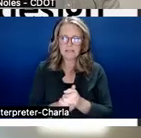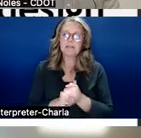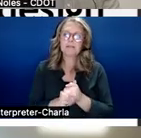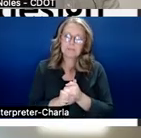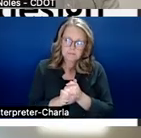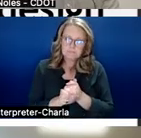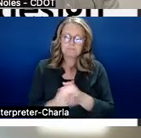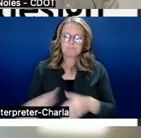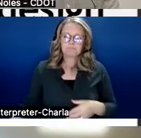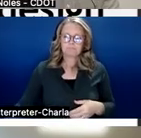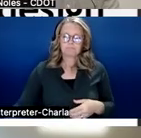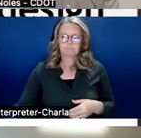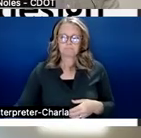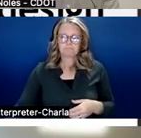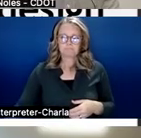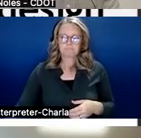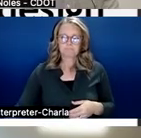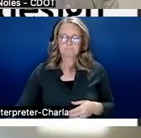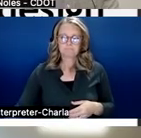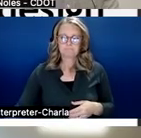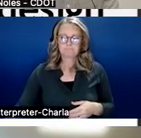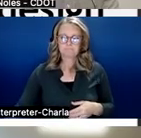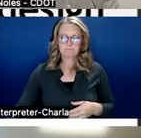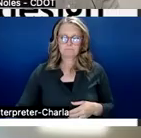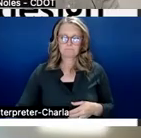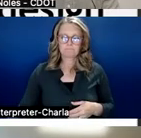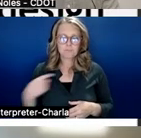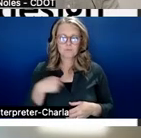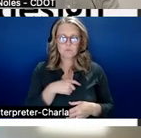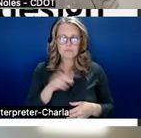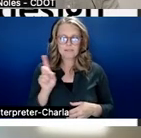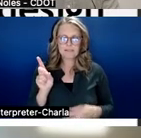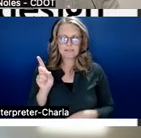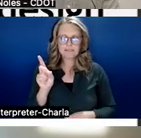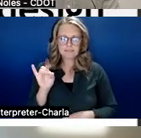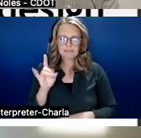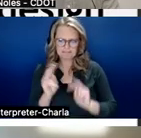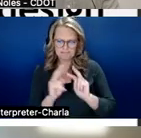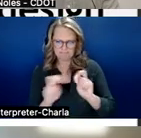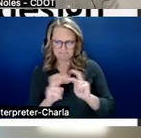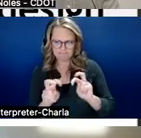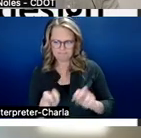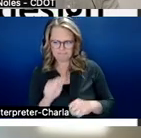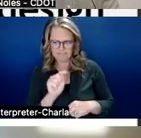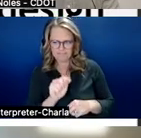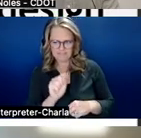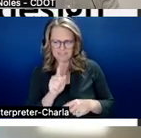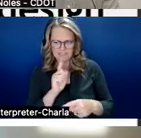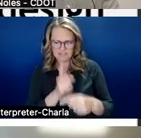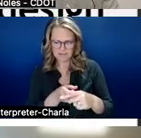We took a very comprehensive look at what was going on at the intersection and what was contributing to those crash issues.